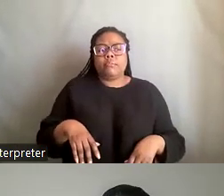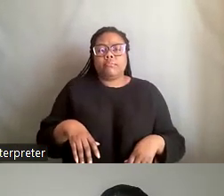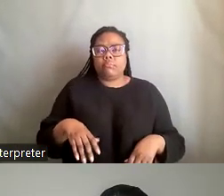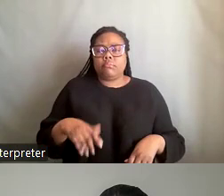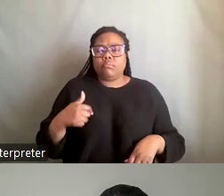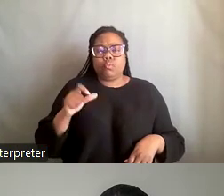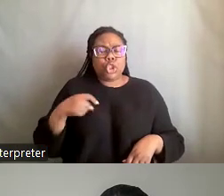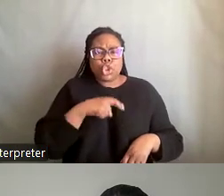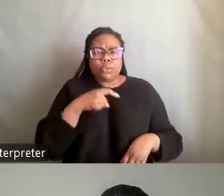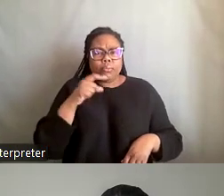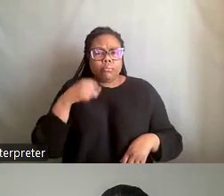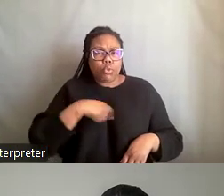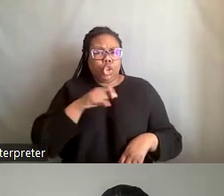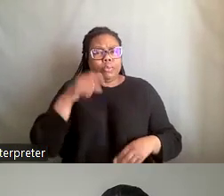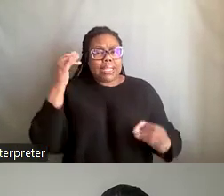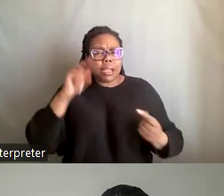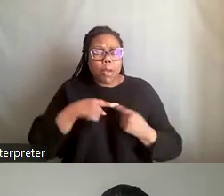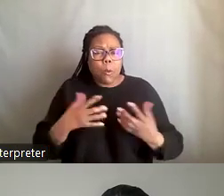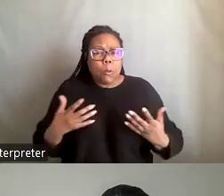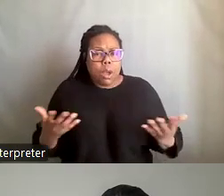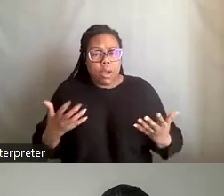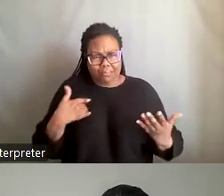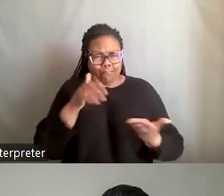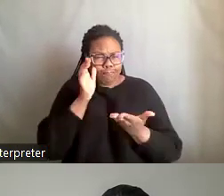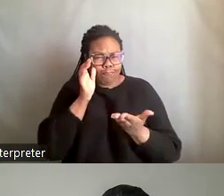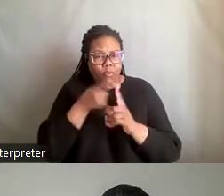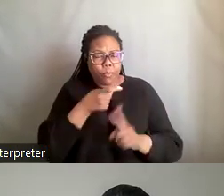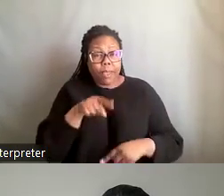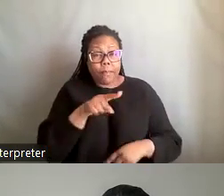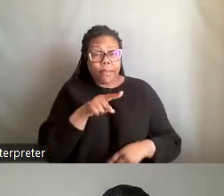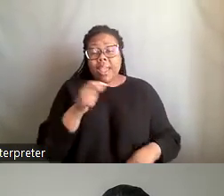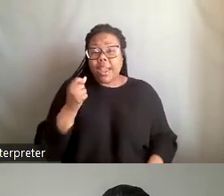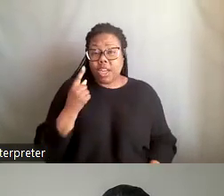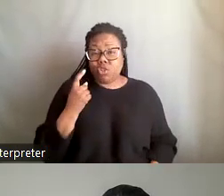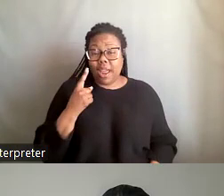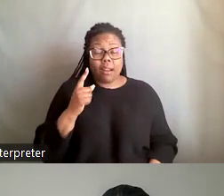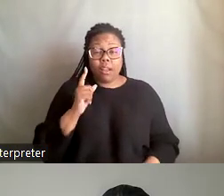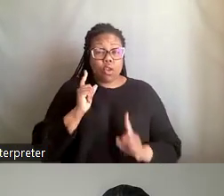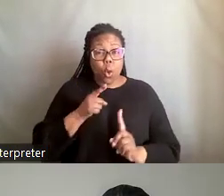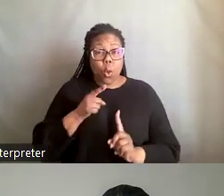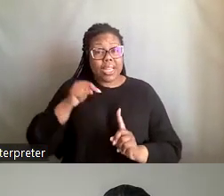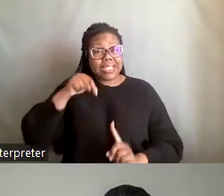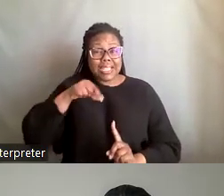right now? What should we all be thinking about? And the idea of the organizers forum is this is not just let's hear